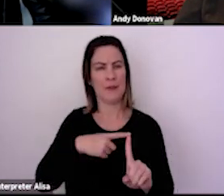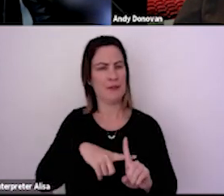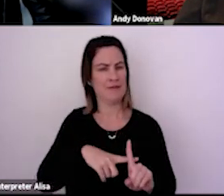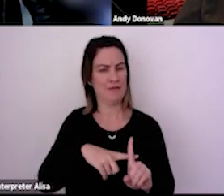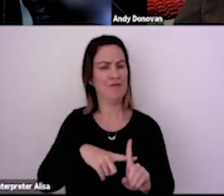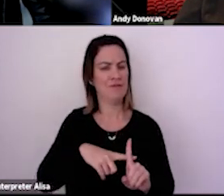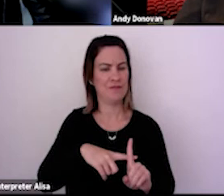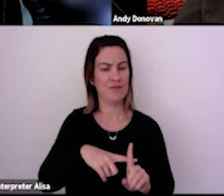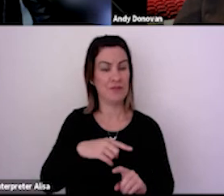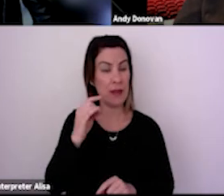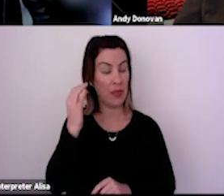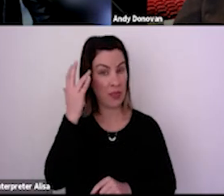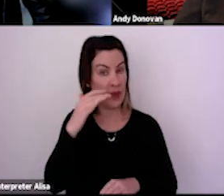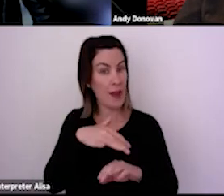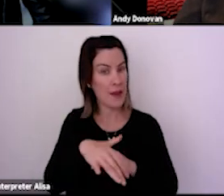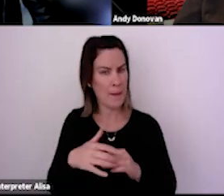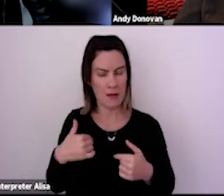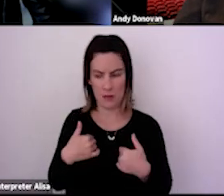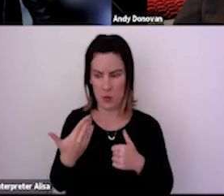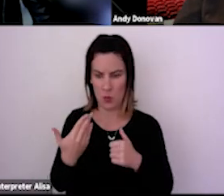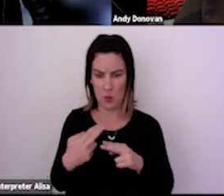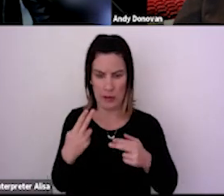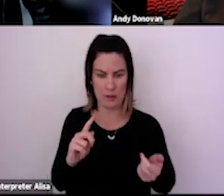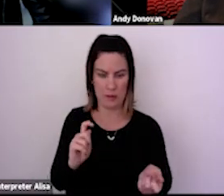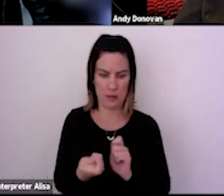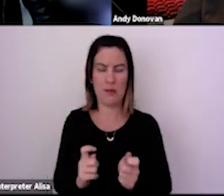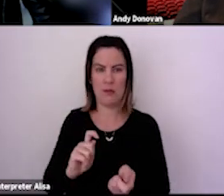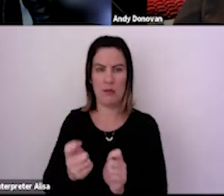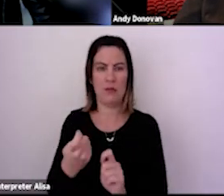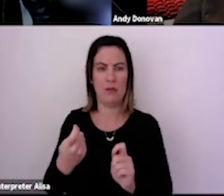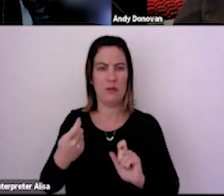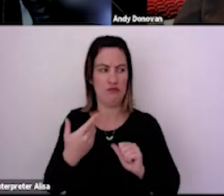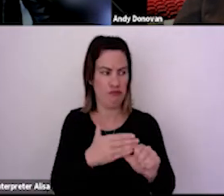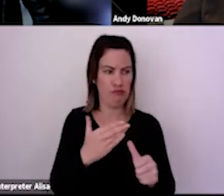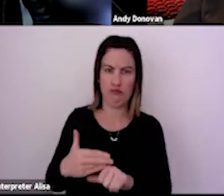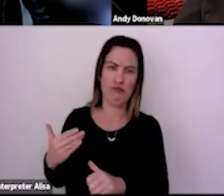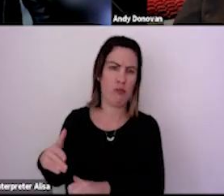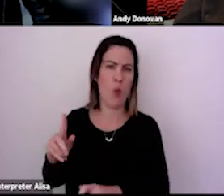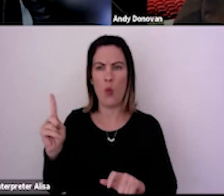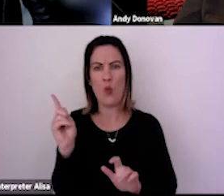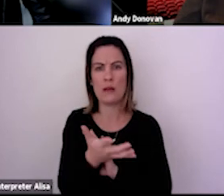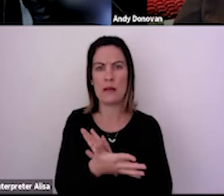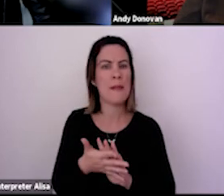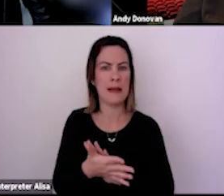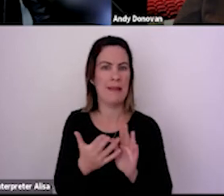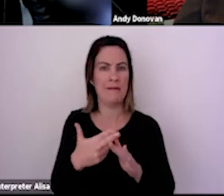means for you to be more nimble, responsive and ready for changes at any time. I know in our team we are